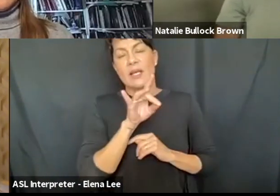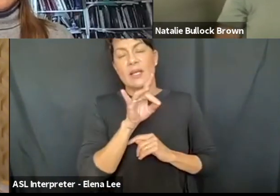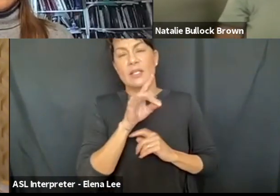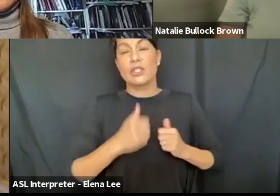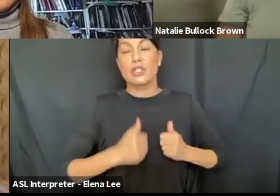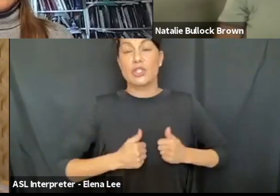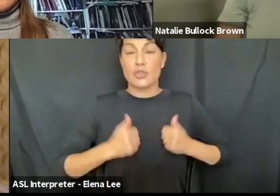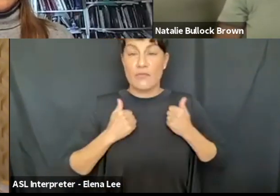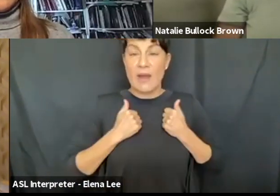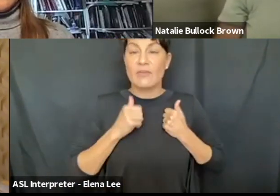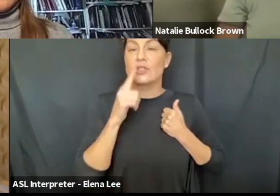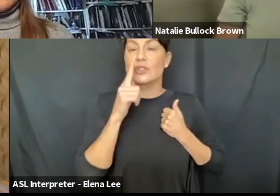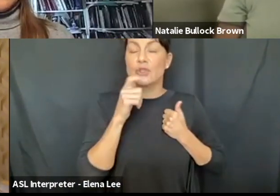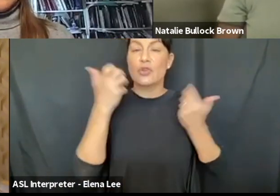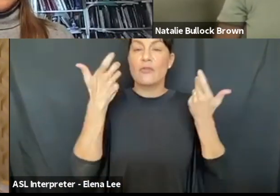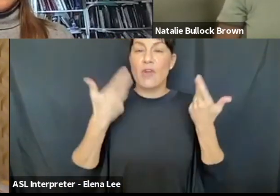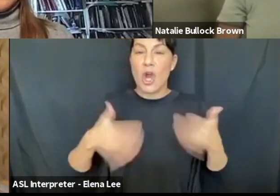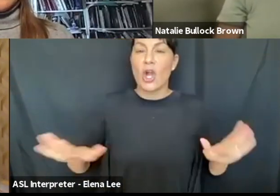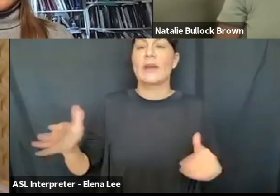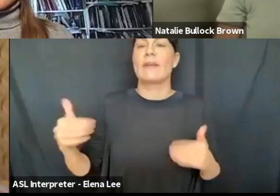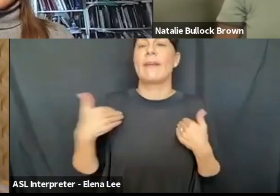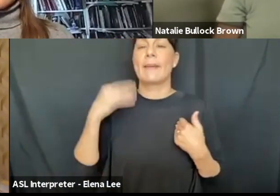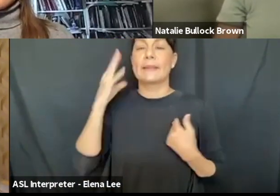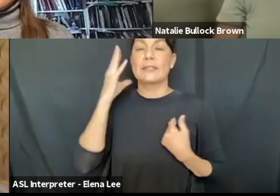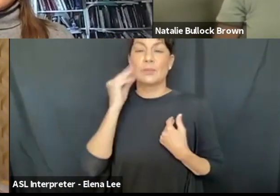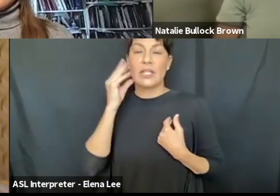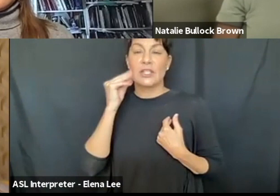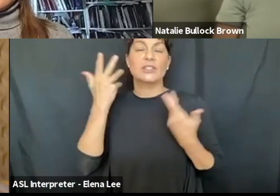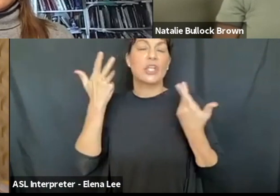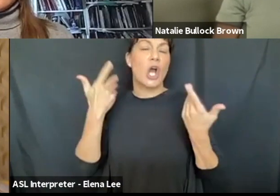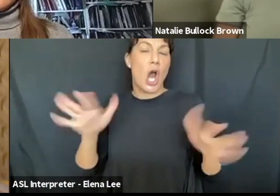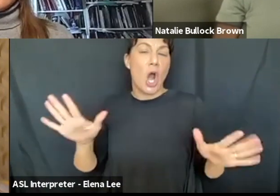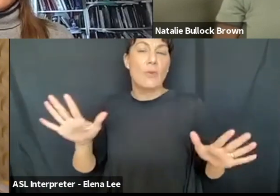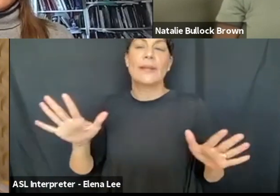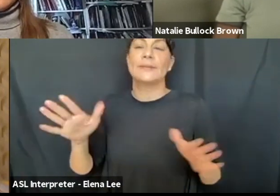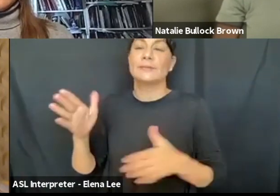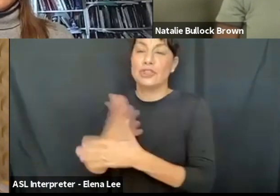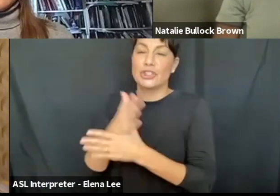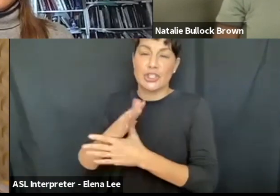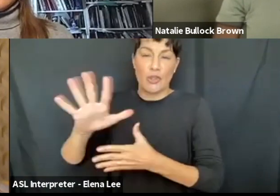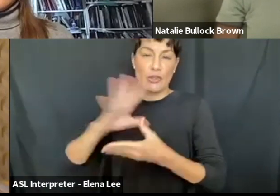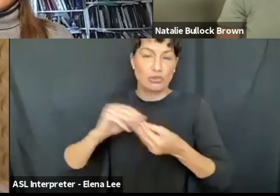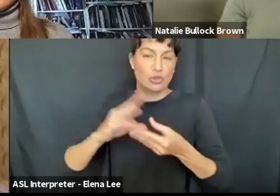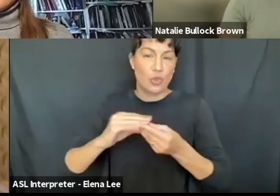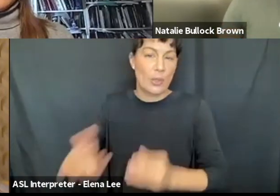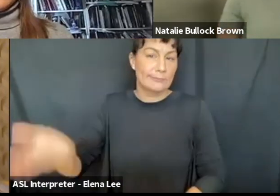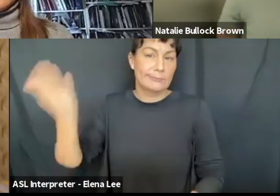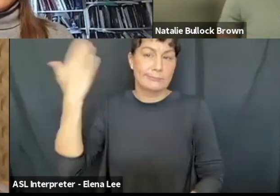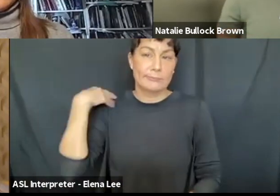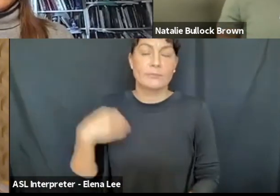who have had the experience of already telling their story. So, they've been through a legal process.